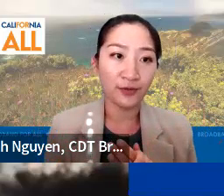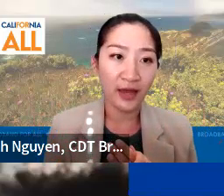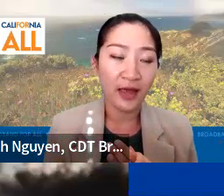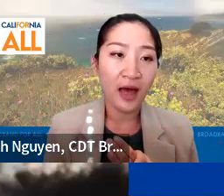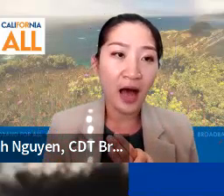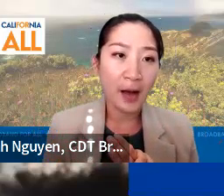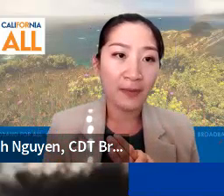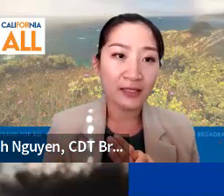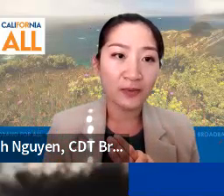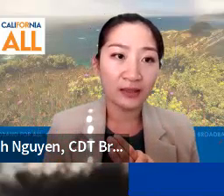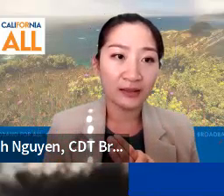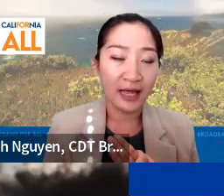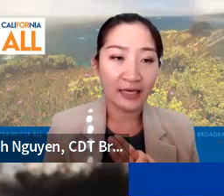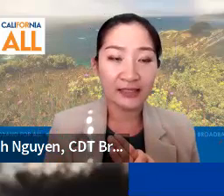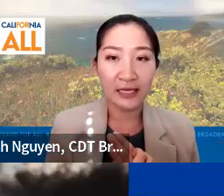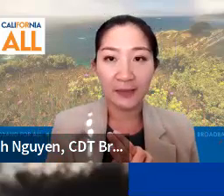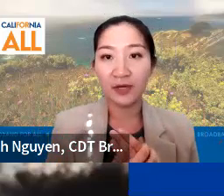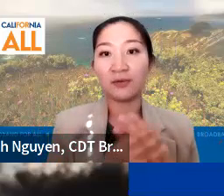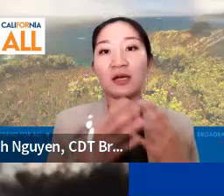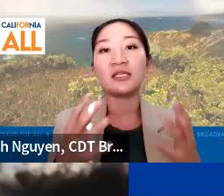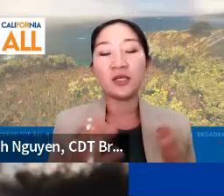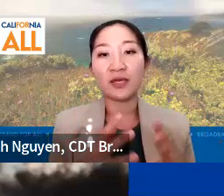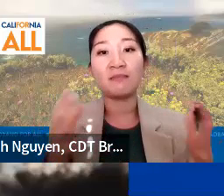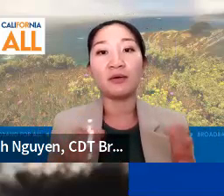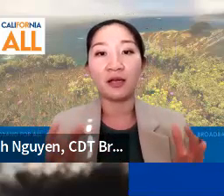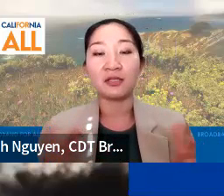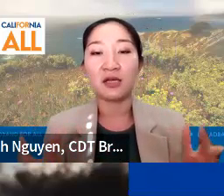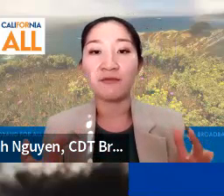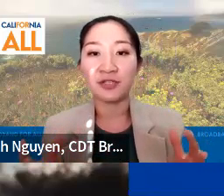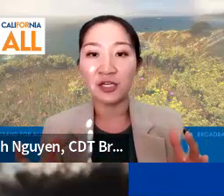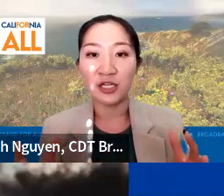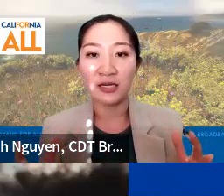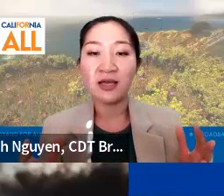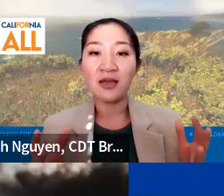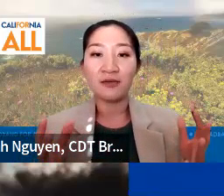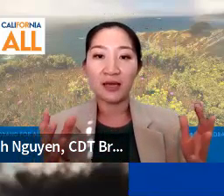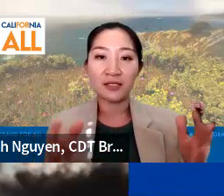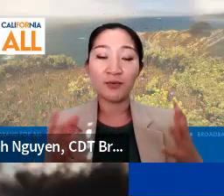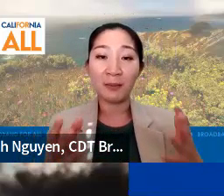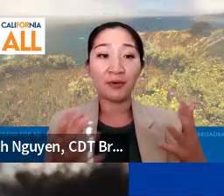survey, as well as you know, continuing and building on this conversation as you remember,